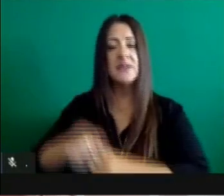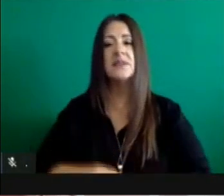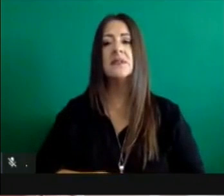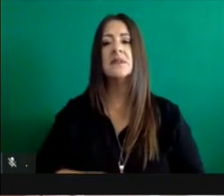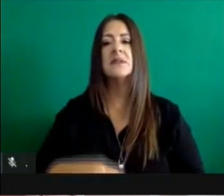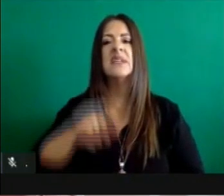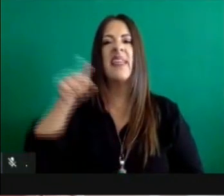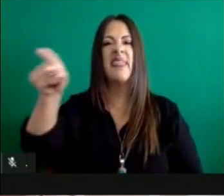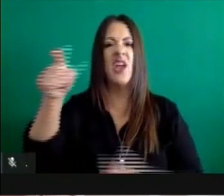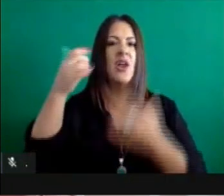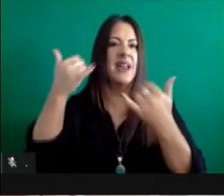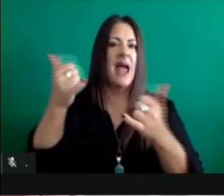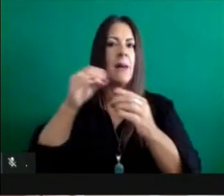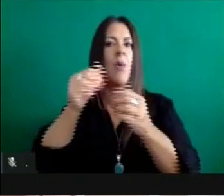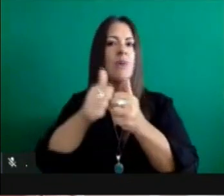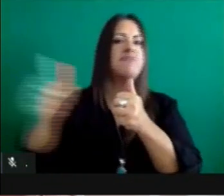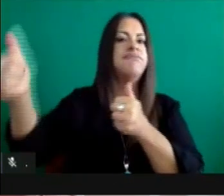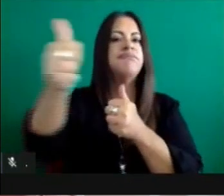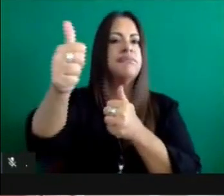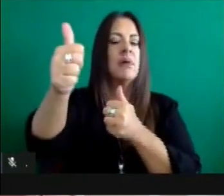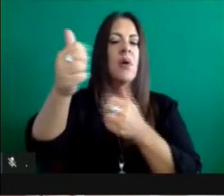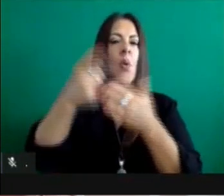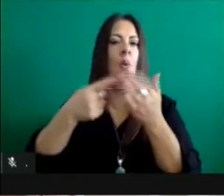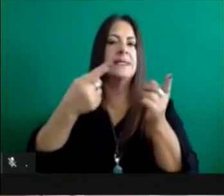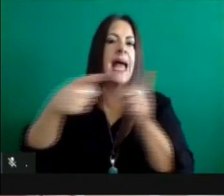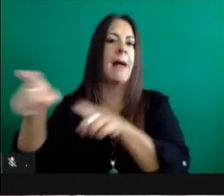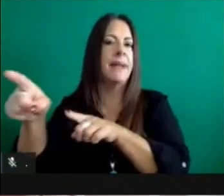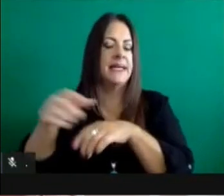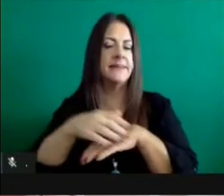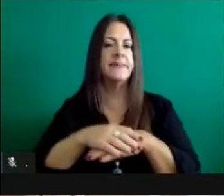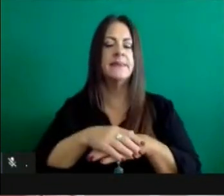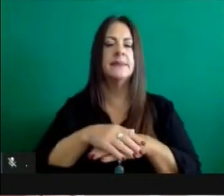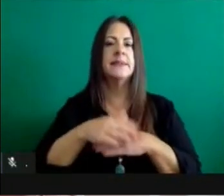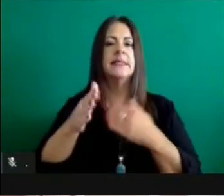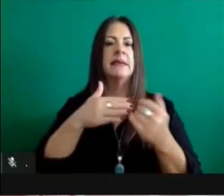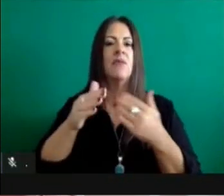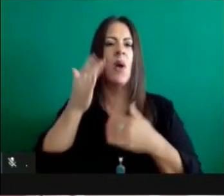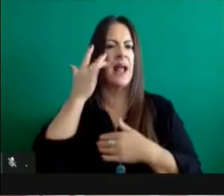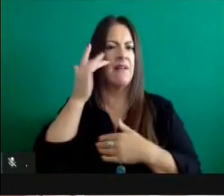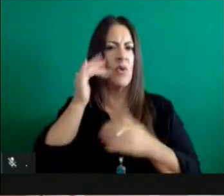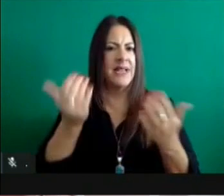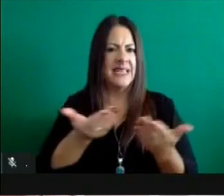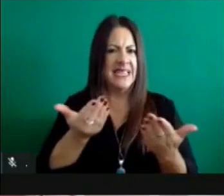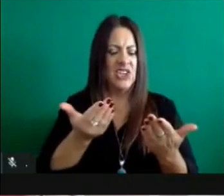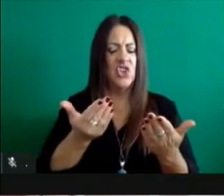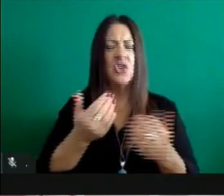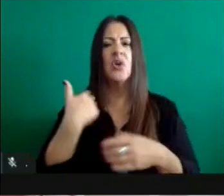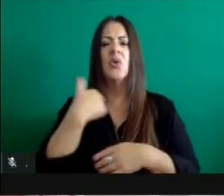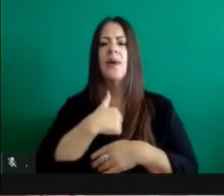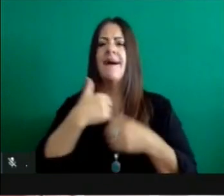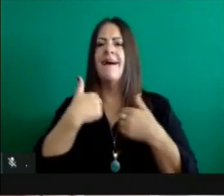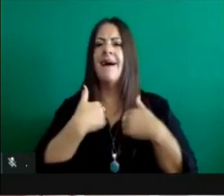THAT A BIT OF THE STAY-AT-HOME ORDERS AND EXPENSES IN EUROPE. EUROPE HAS OFTEN BEEN A FEW MONTHS, OR WEEKS AHEAD OF WHERE